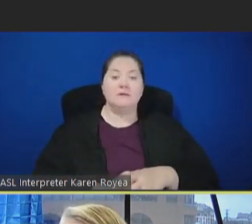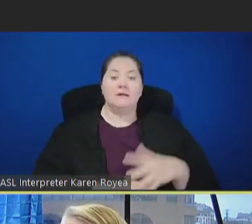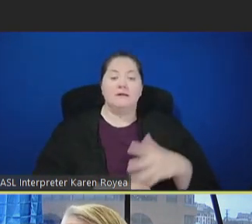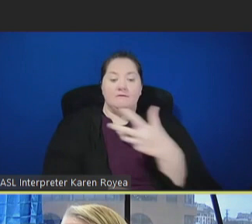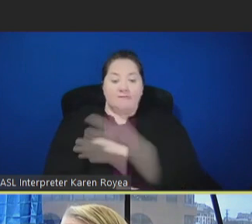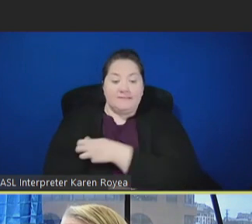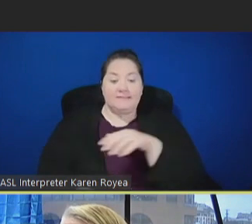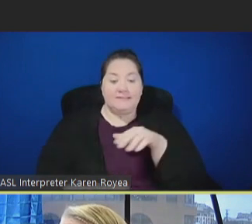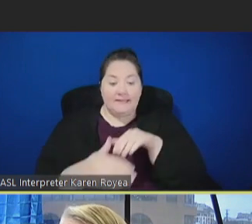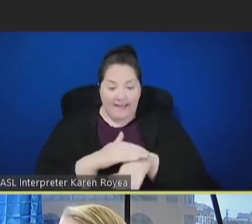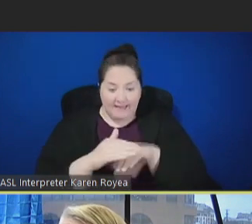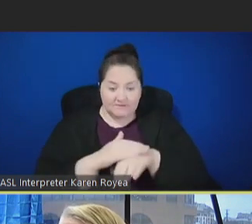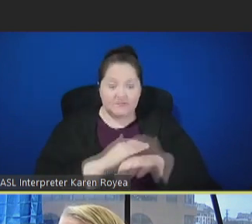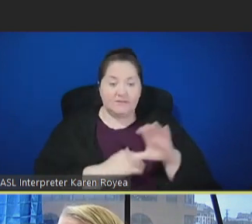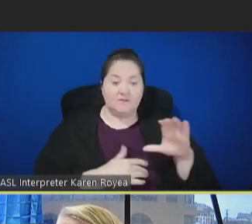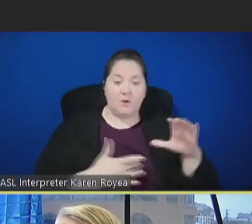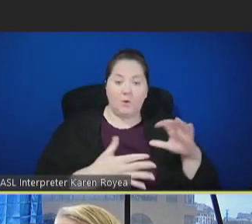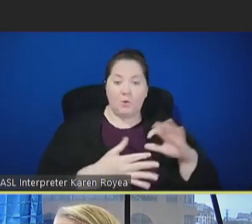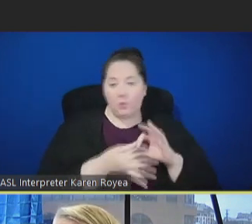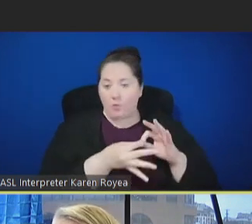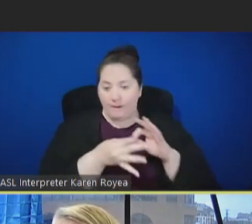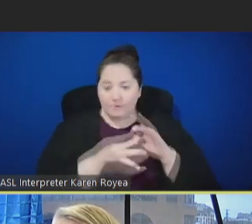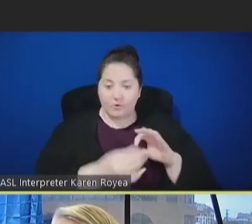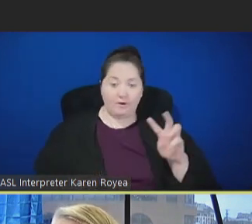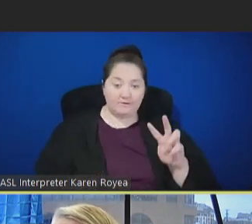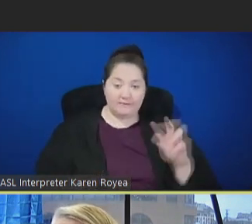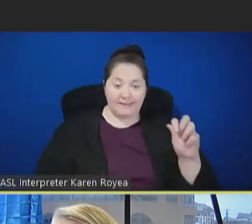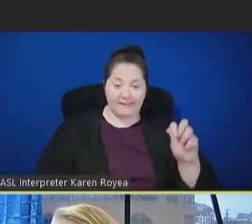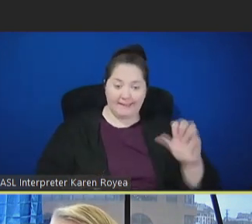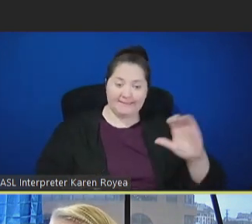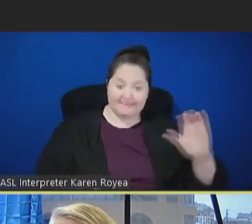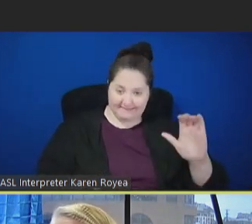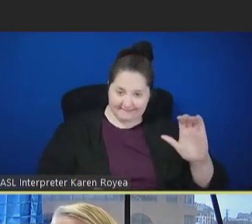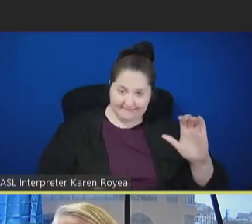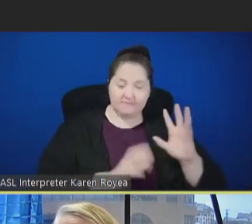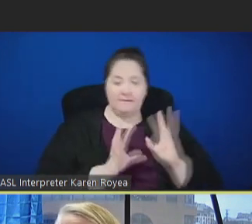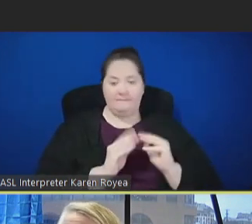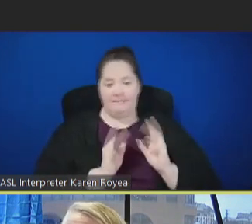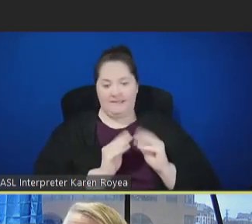or VAC, meetings. And we will bring together leaders from state health departments,